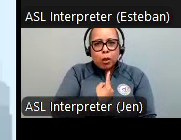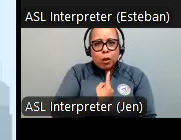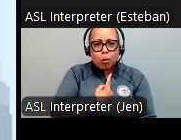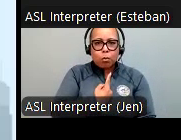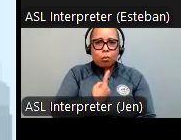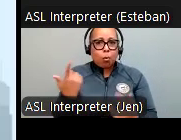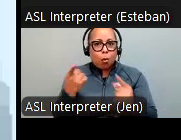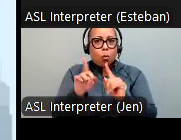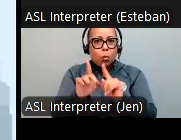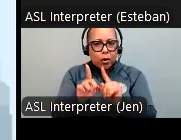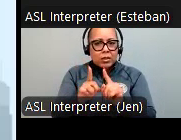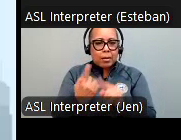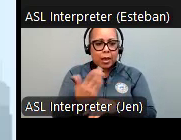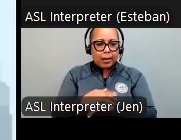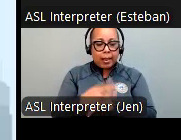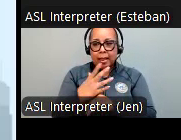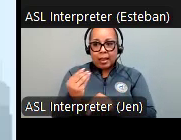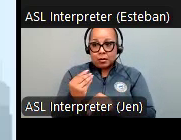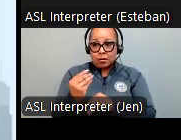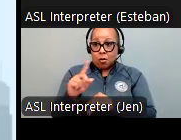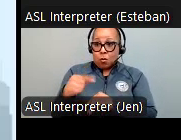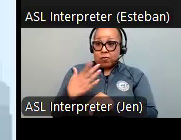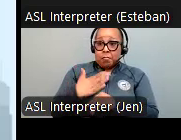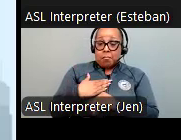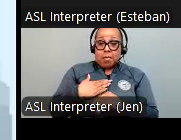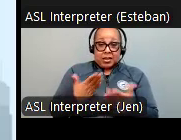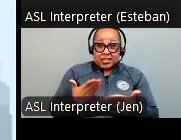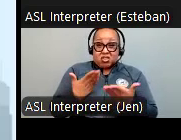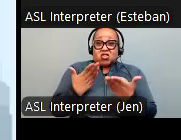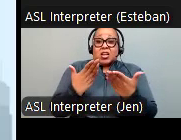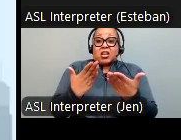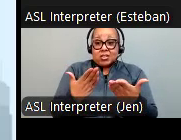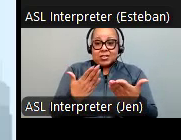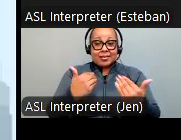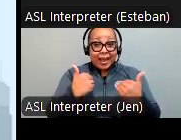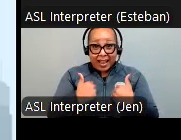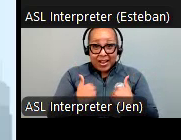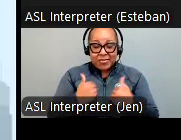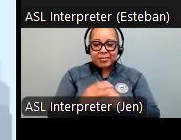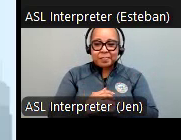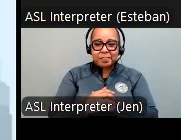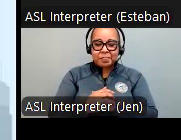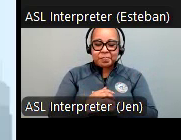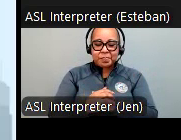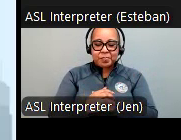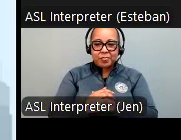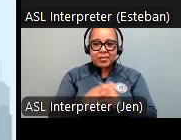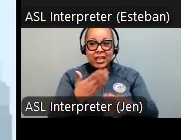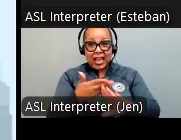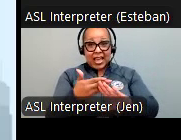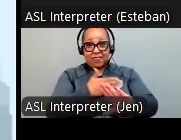with somebody. One of my many suggestions that I have is is that advance notice and wellness